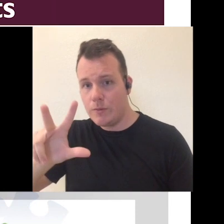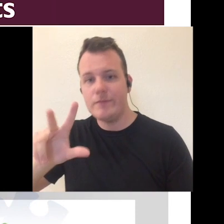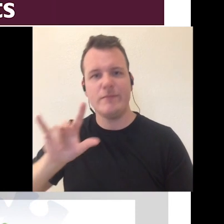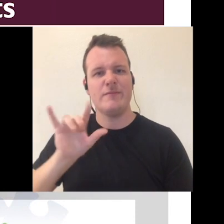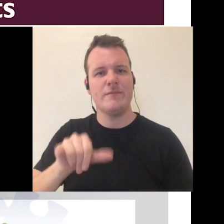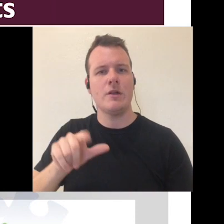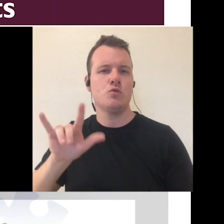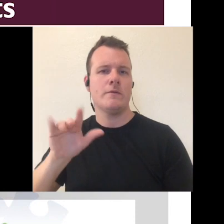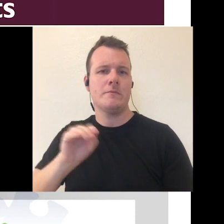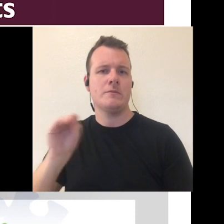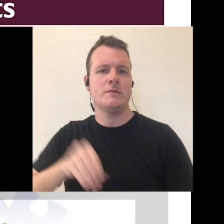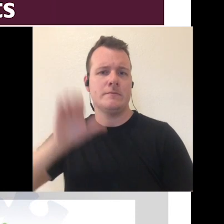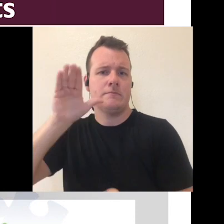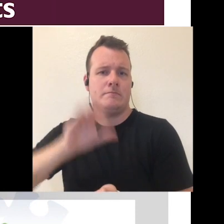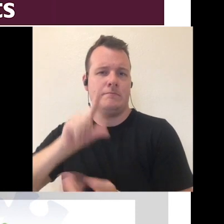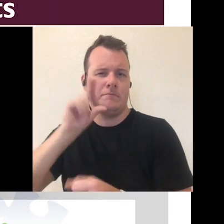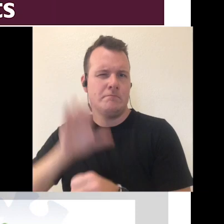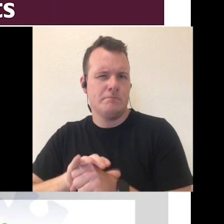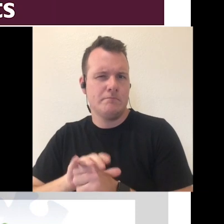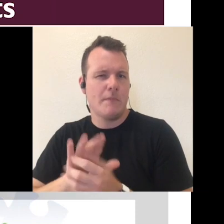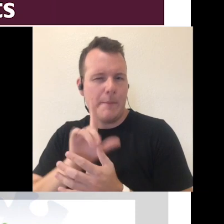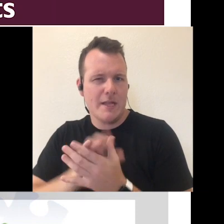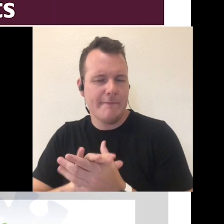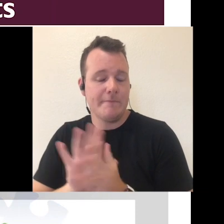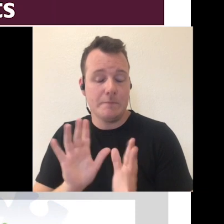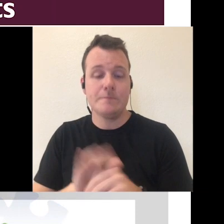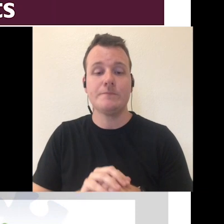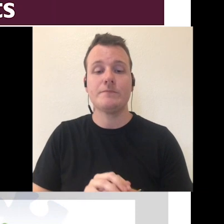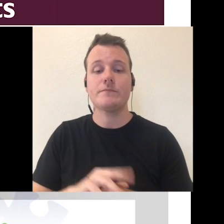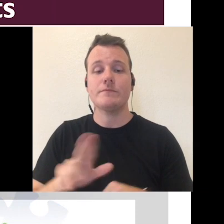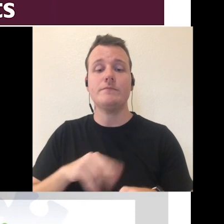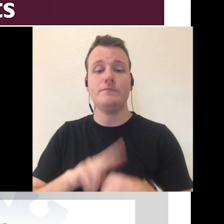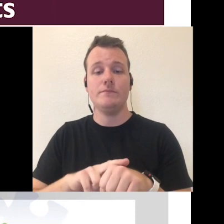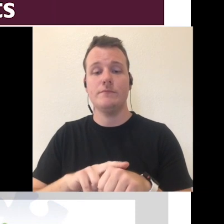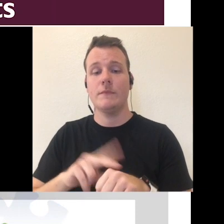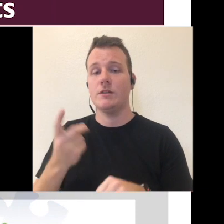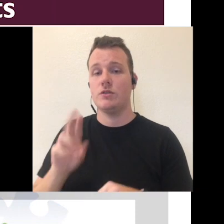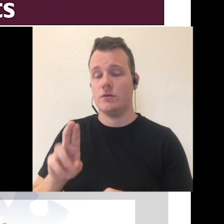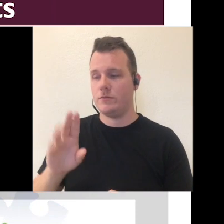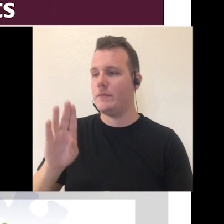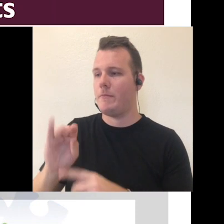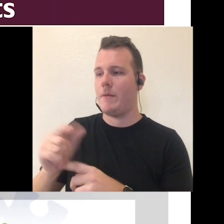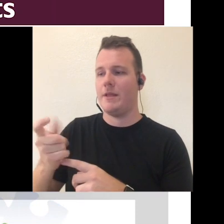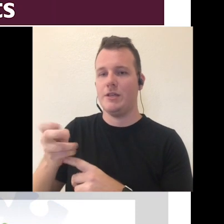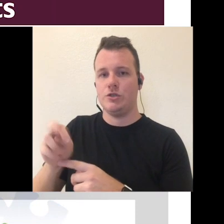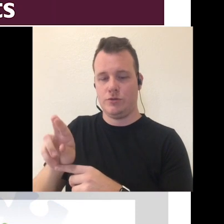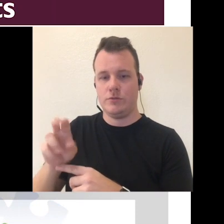I think he'll give you a 25% discount, and of course Bob Glaser and I used to